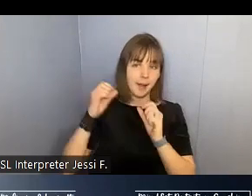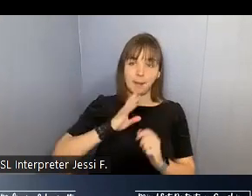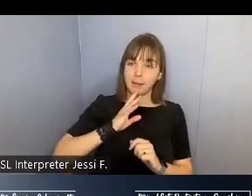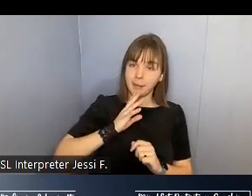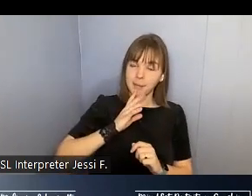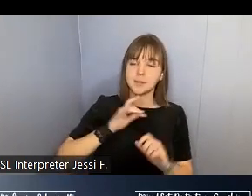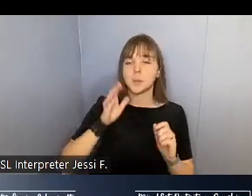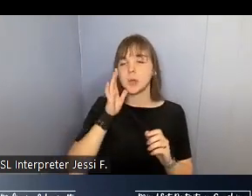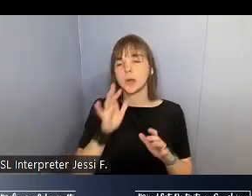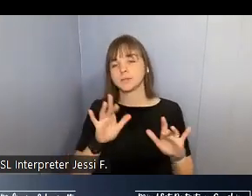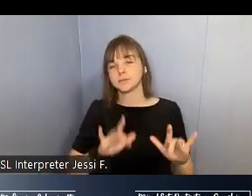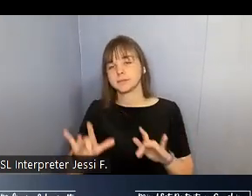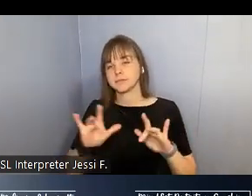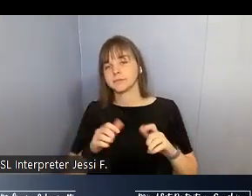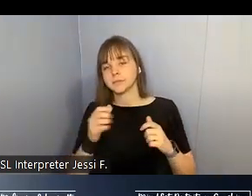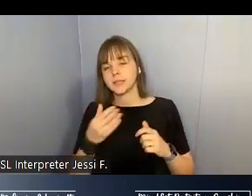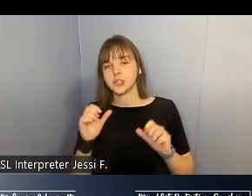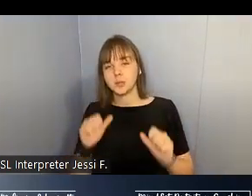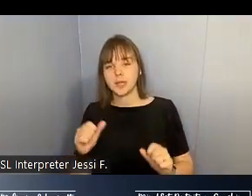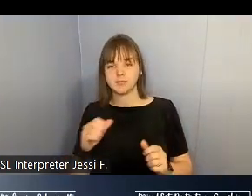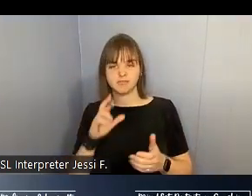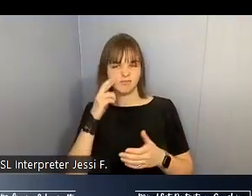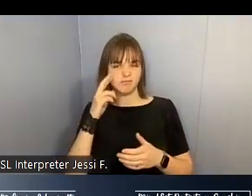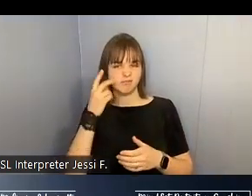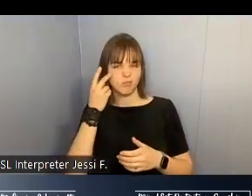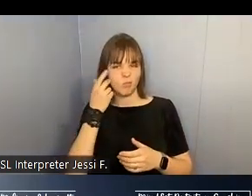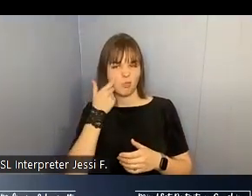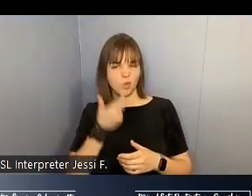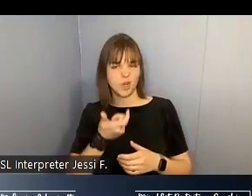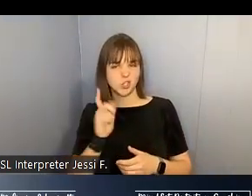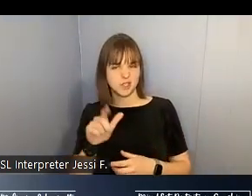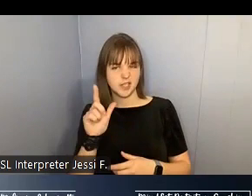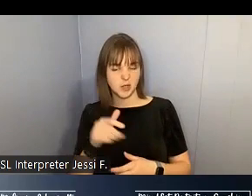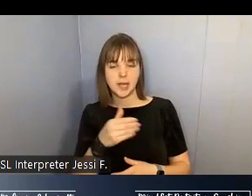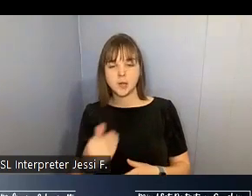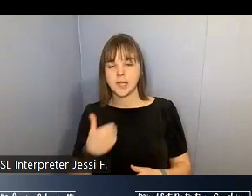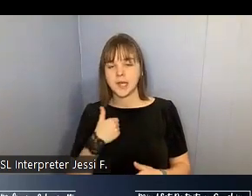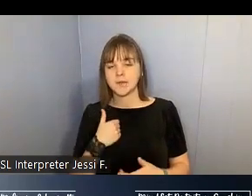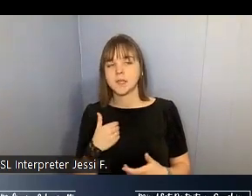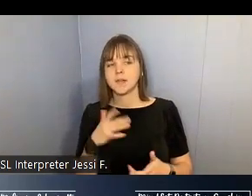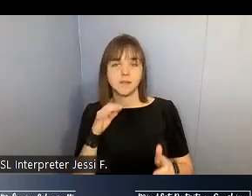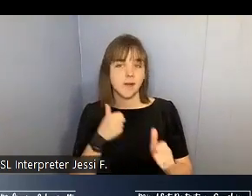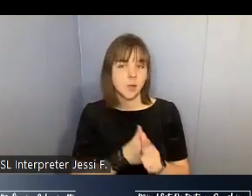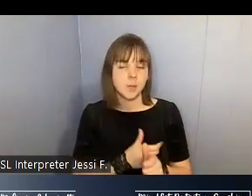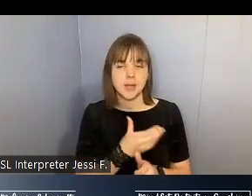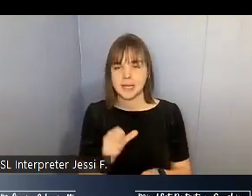will be shared again for you to reference. And also, we have come follow-up worksheets that Melissia has put together.